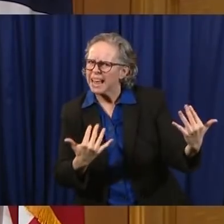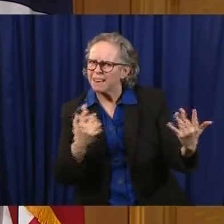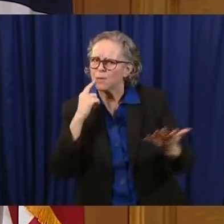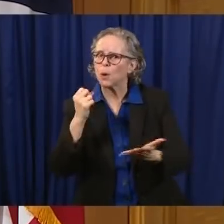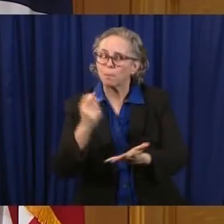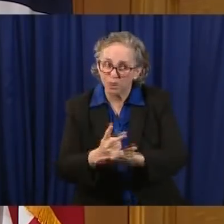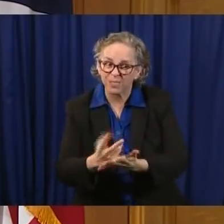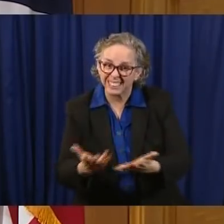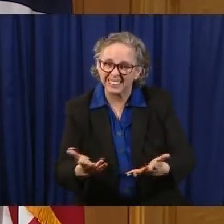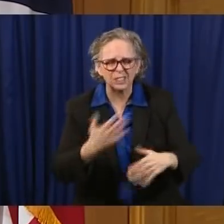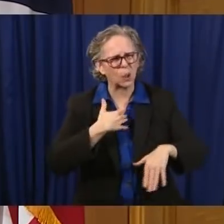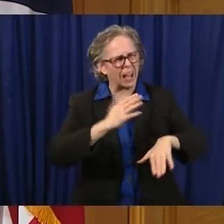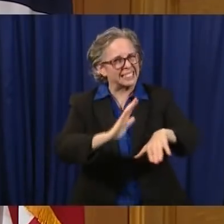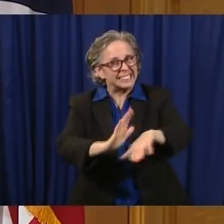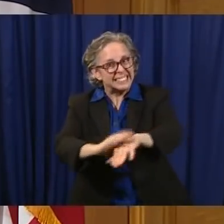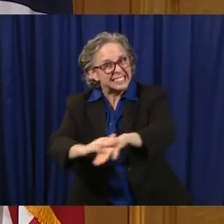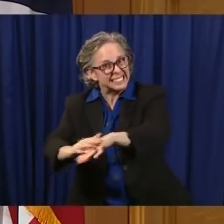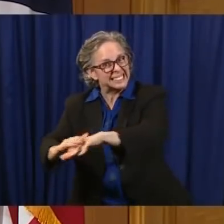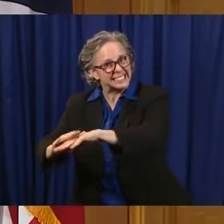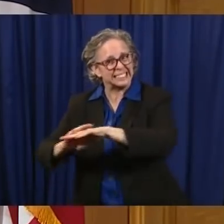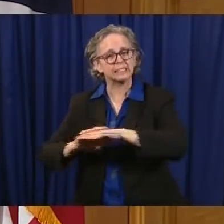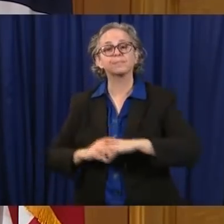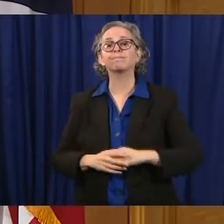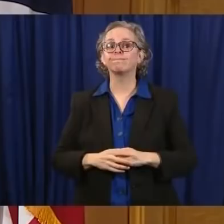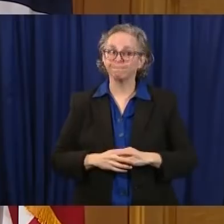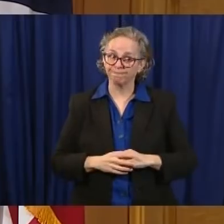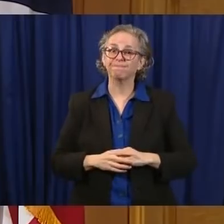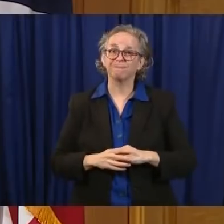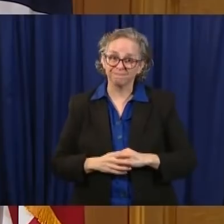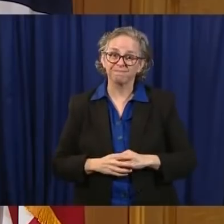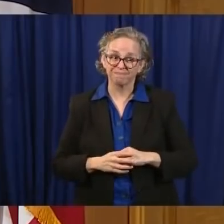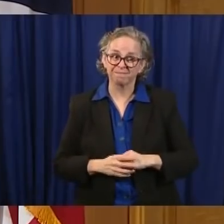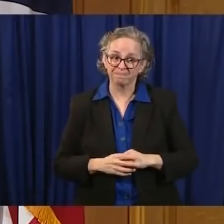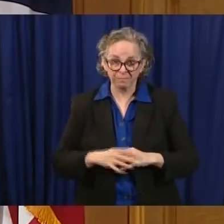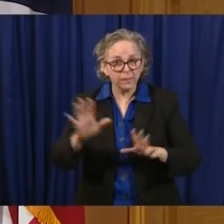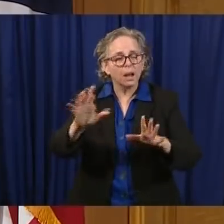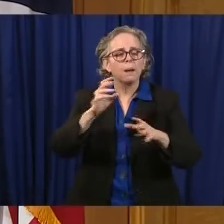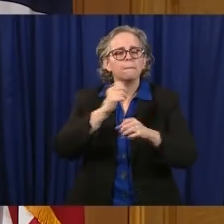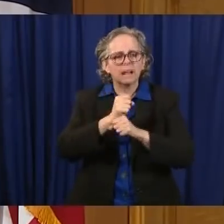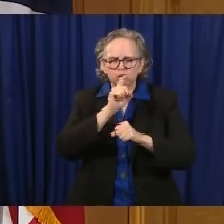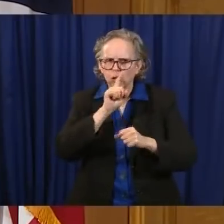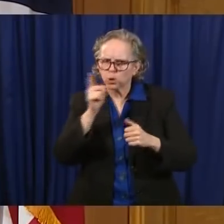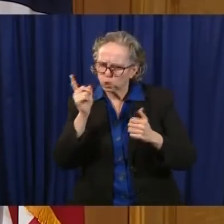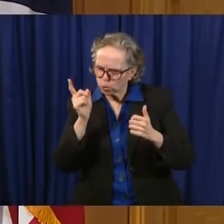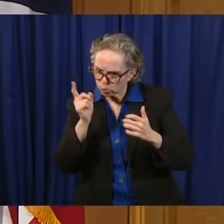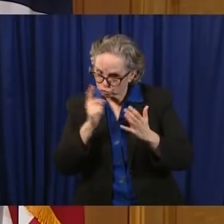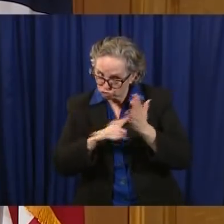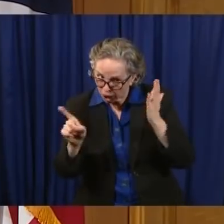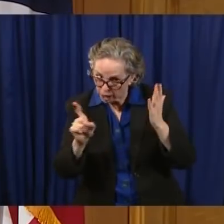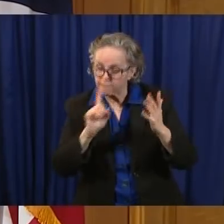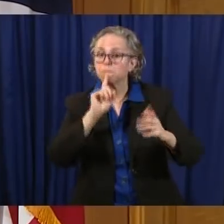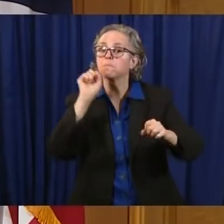MANY OF THE TESTING COMPANIES ARE LEGITIMATELY IN THE QUEUE FOR APPROVAL FROM THE FDA, BUT